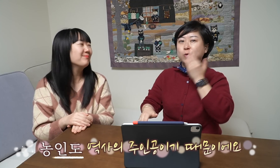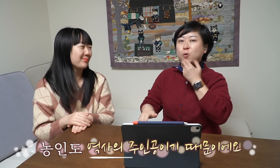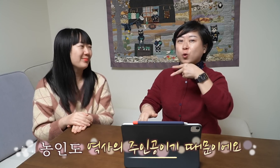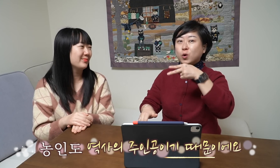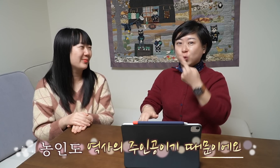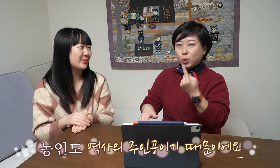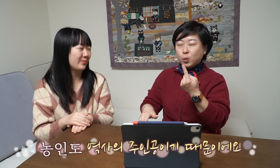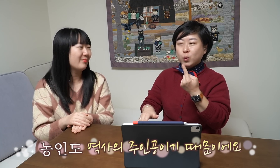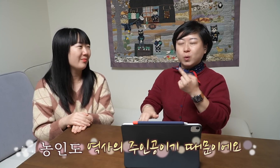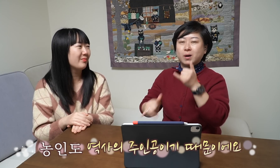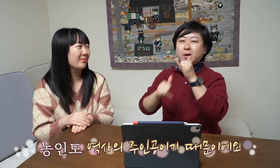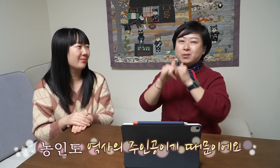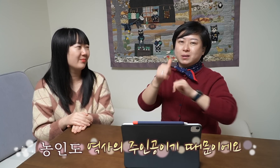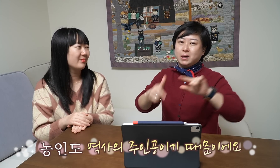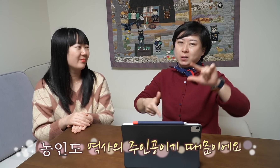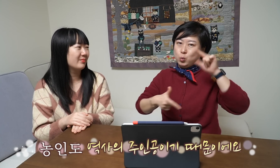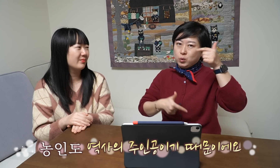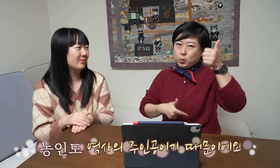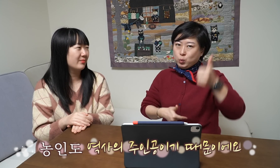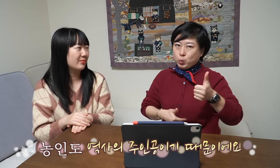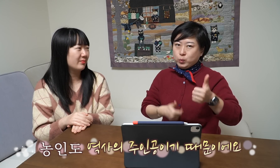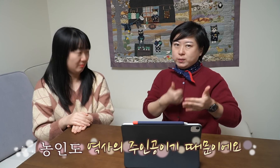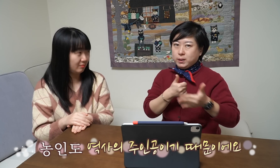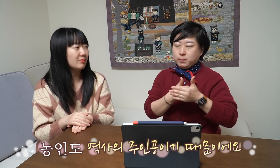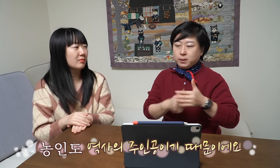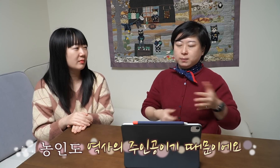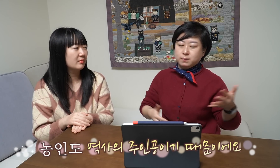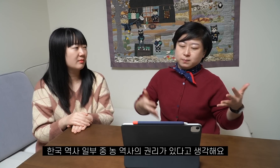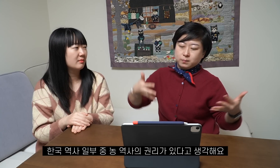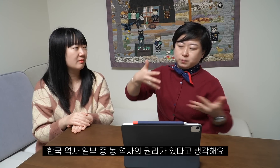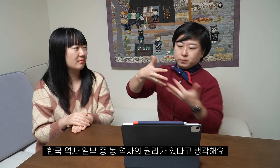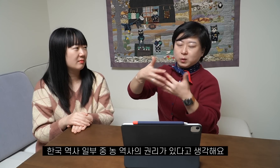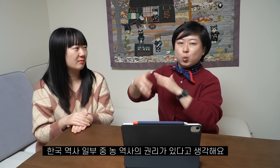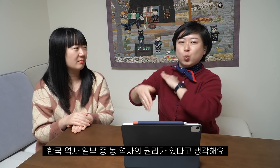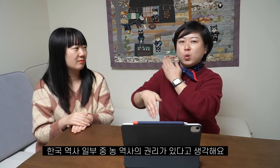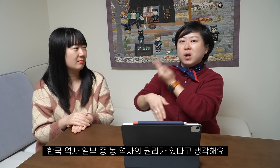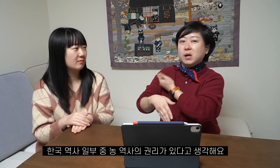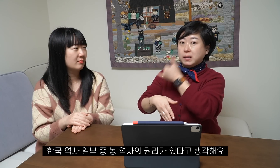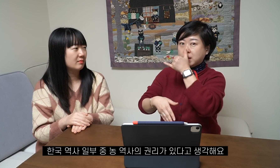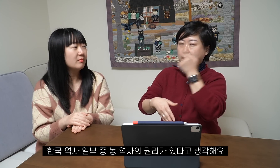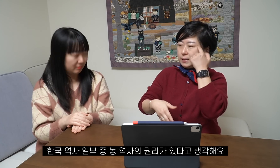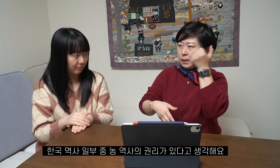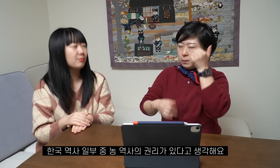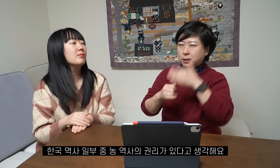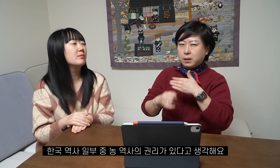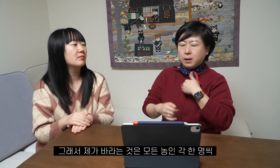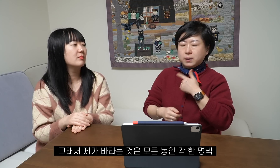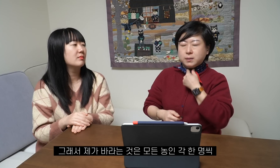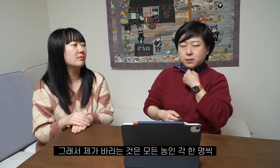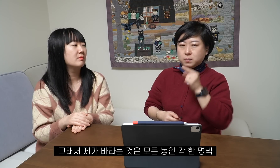Because the deaf are also the protagonists of history. I think that some of Korean history have the right to deaf history.